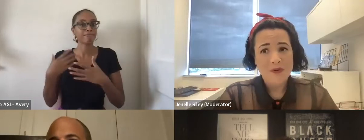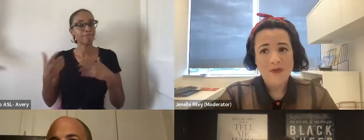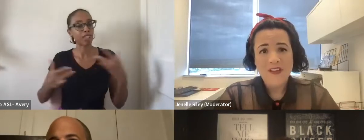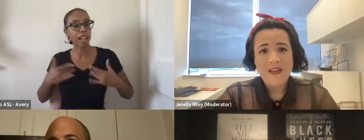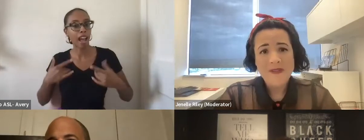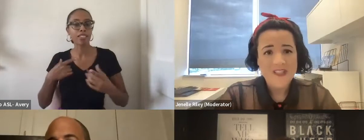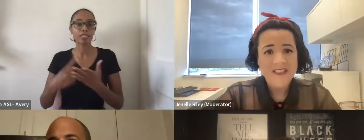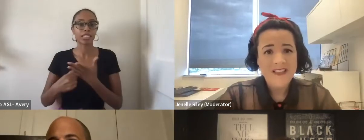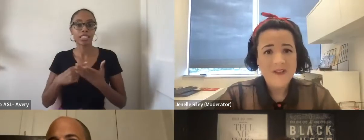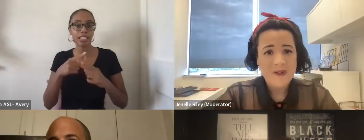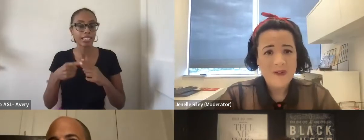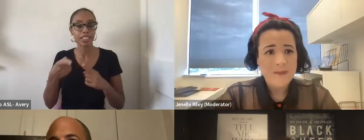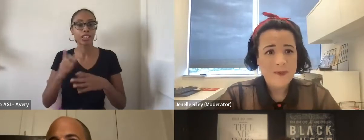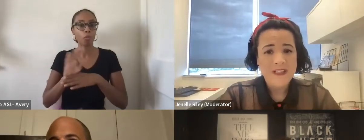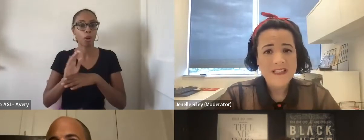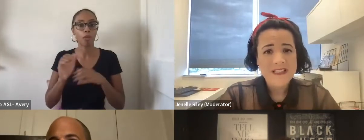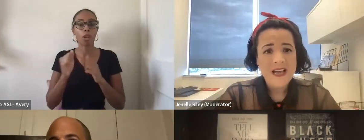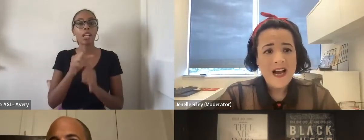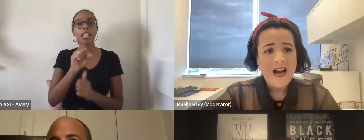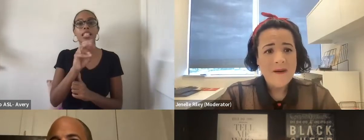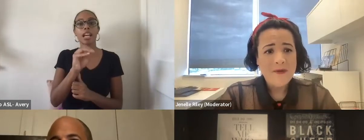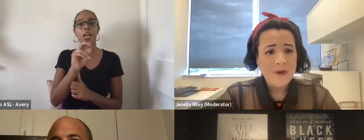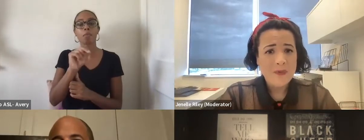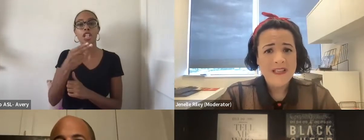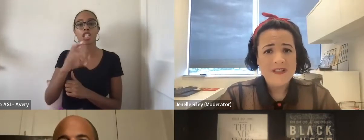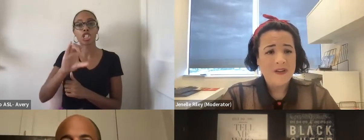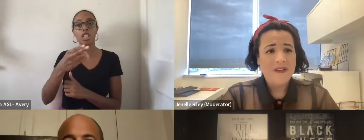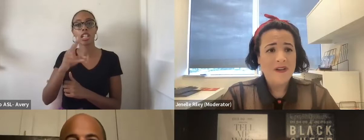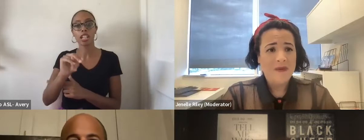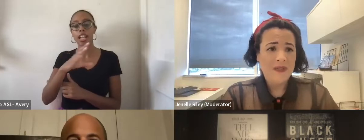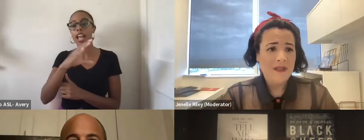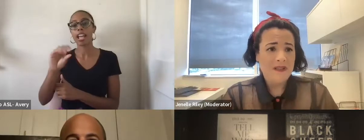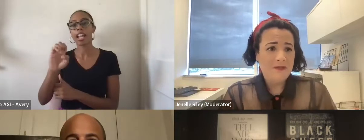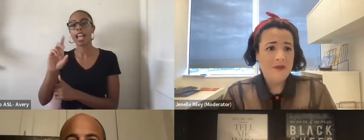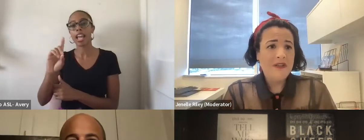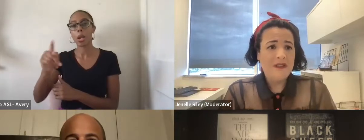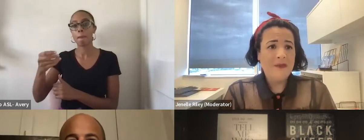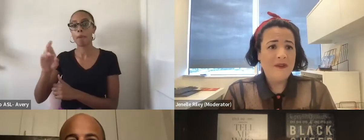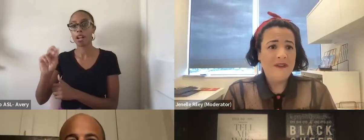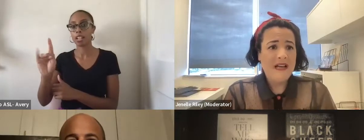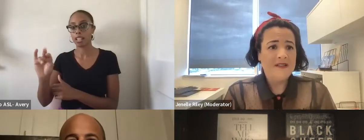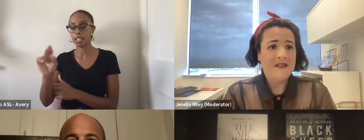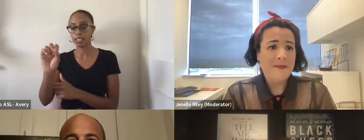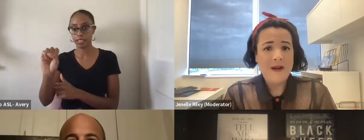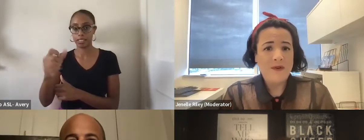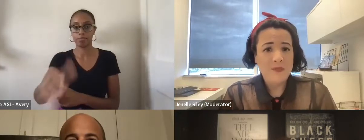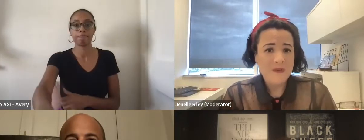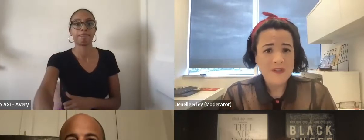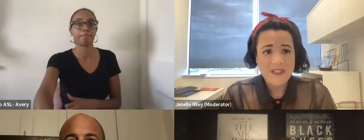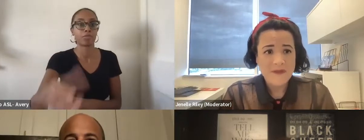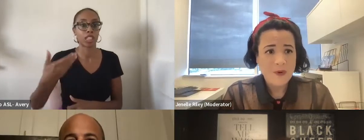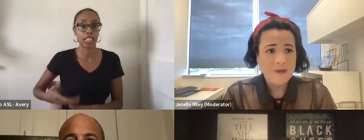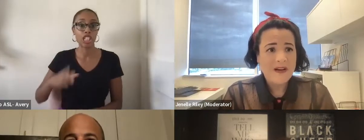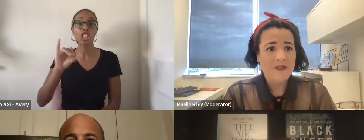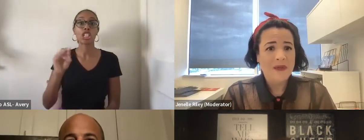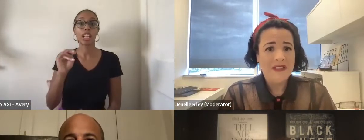Before we get started though, we literally within the last couple of hours received word about Queen